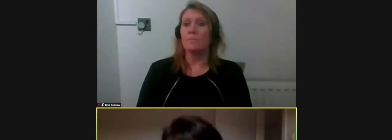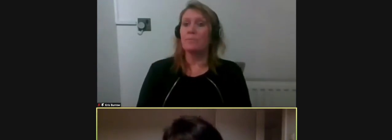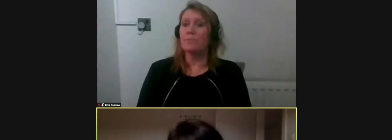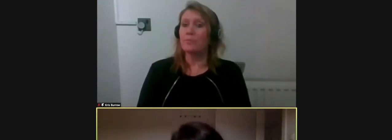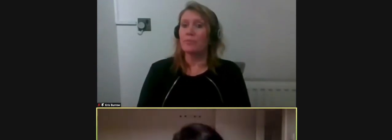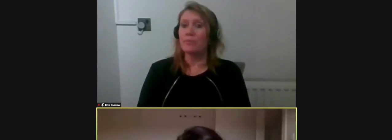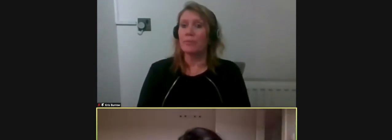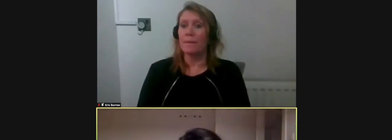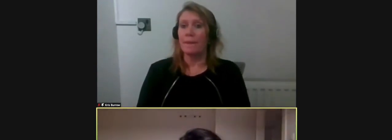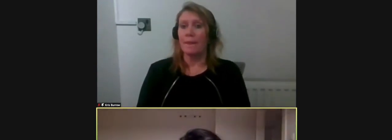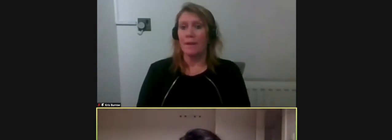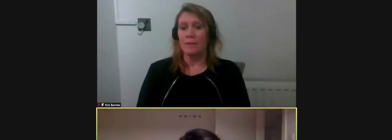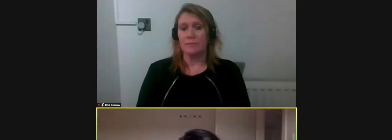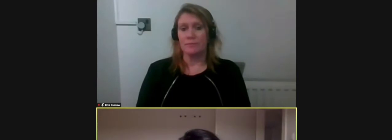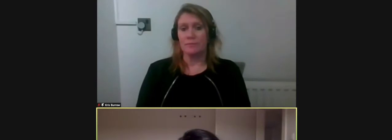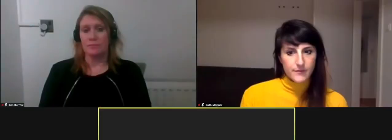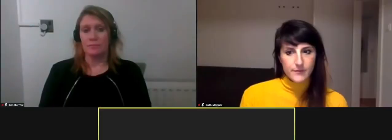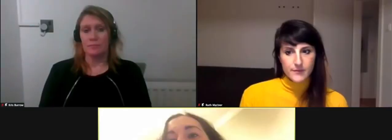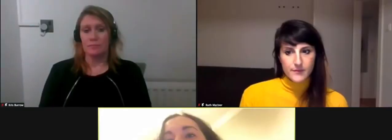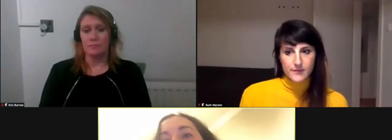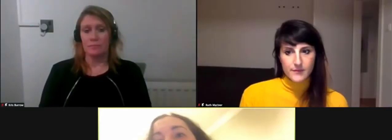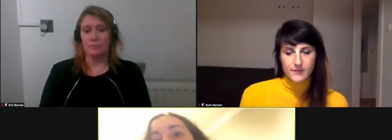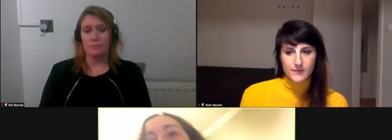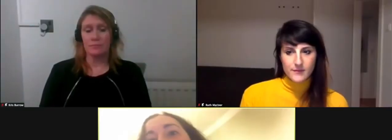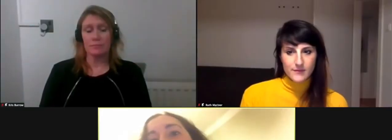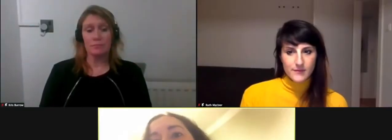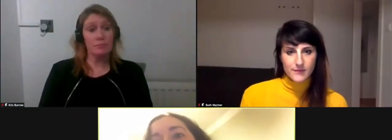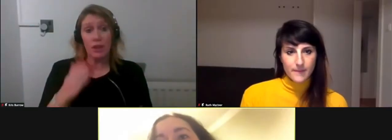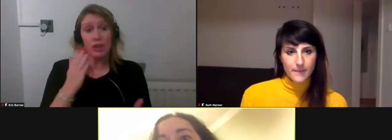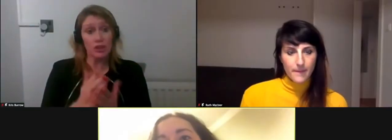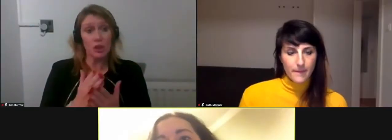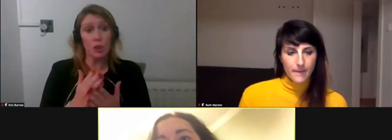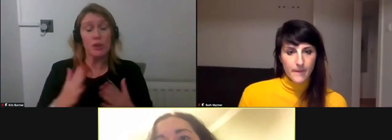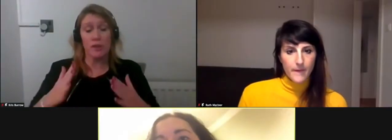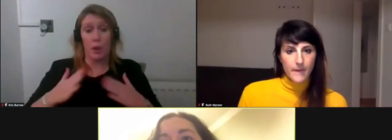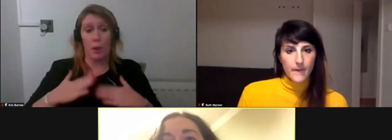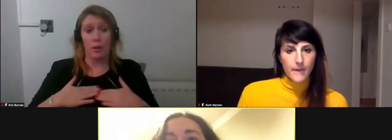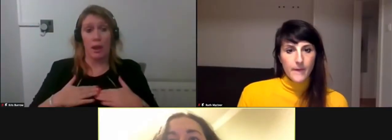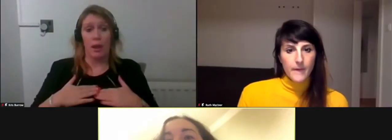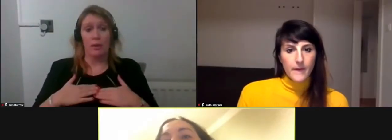Sure, yeah, I came on board, I was